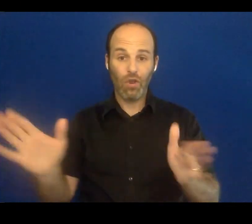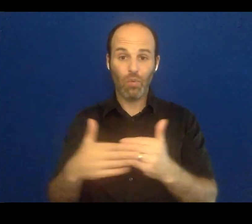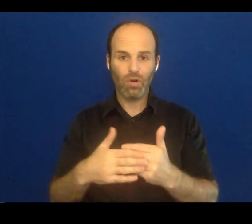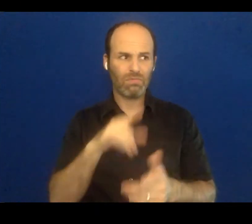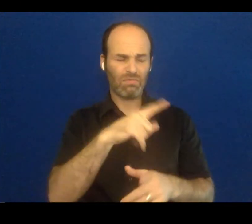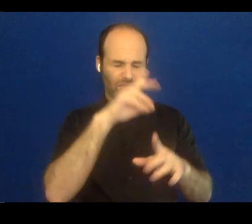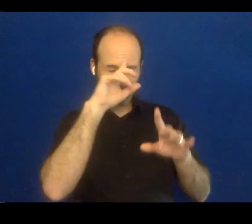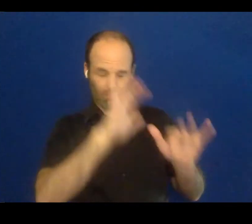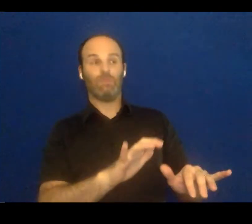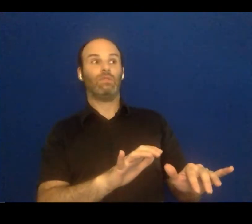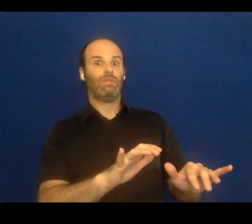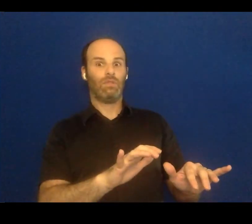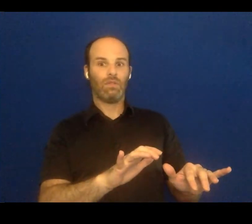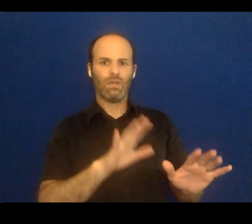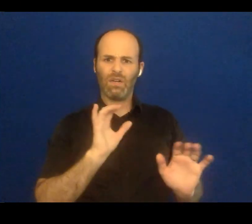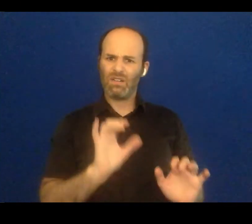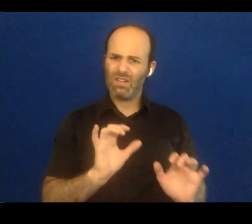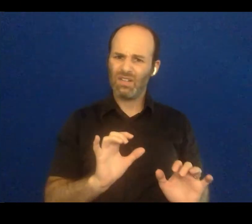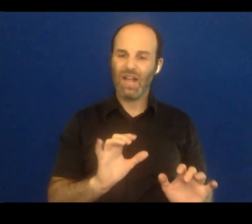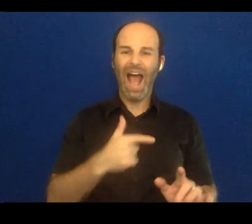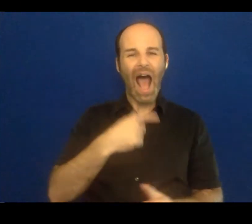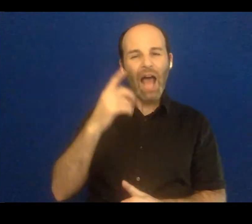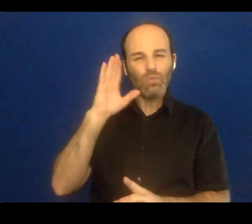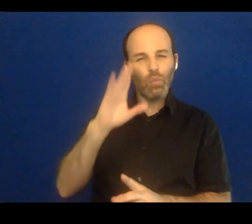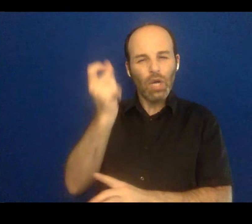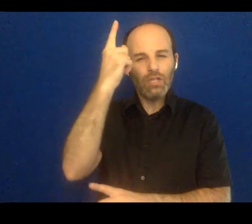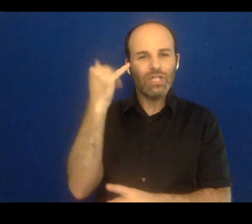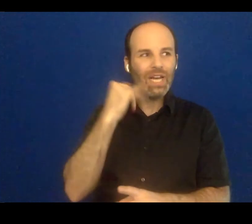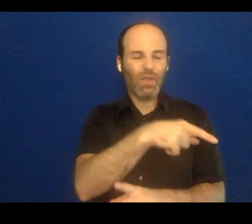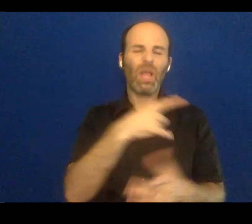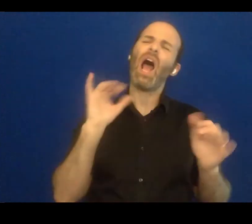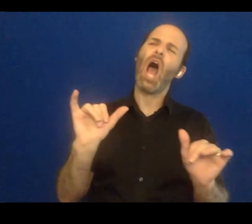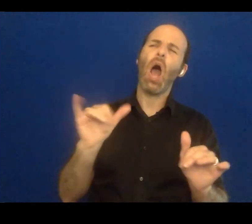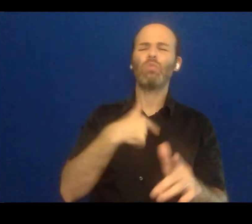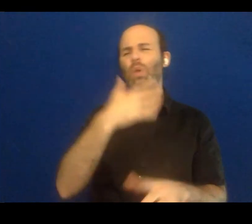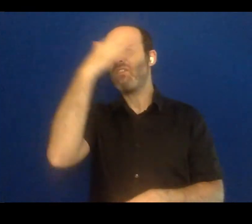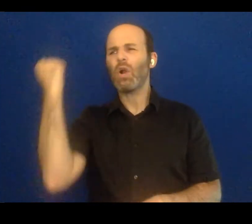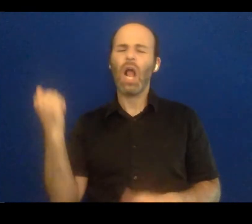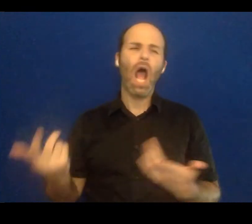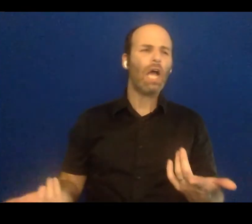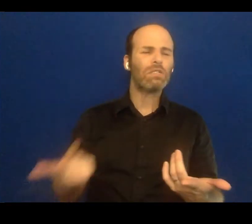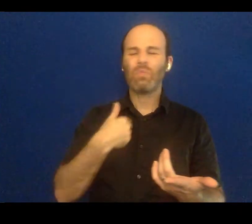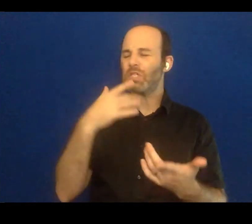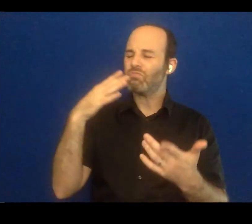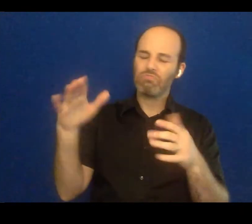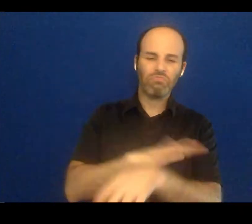THEM OUT. THE FACT IT BLEW THEIR MINDS.